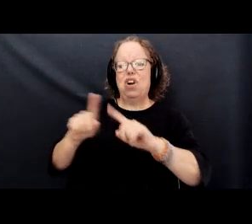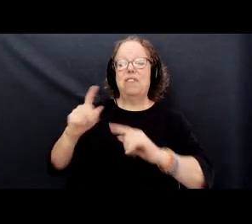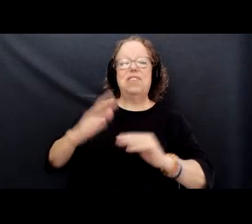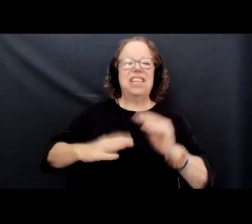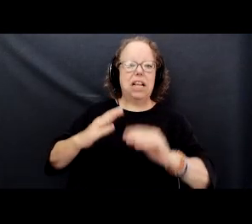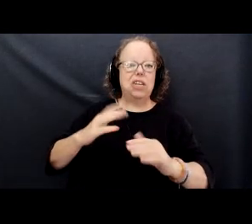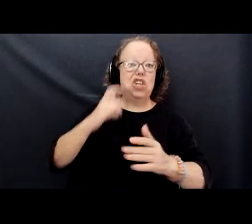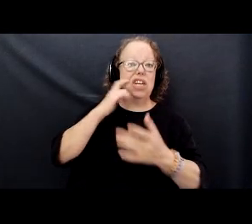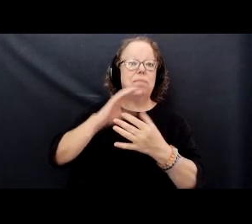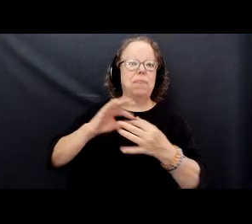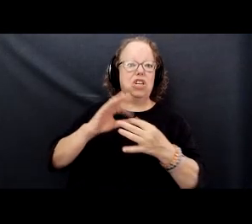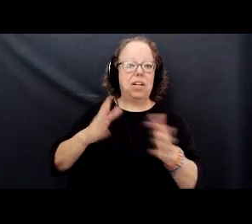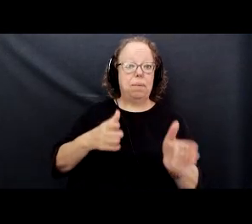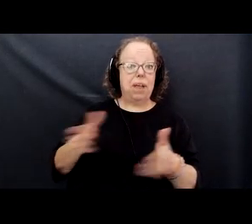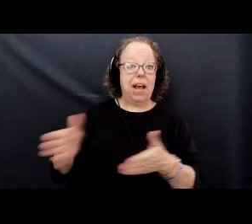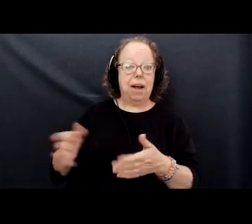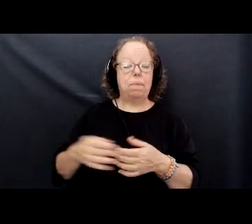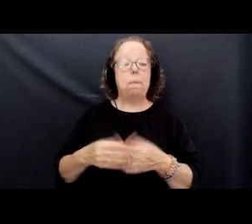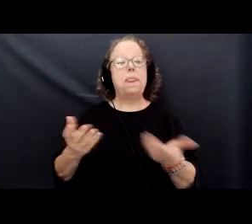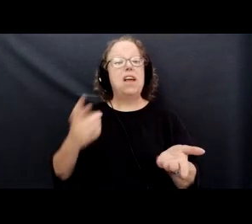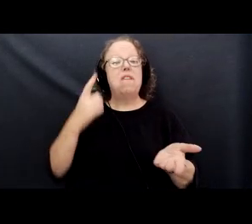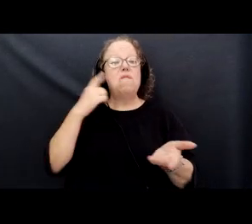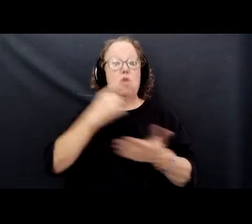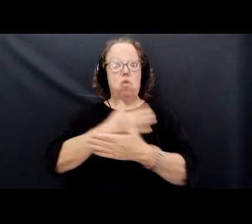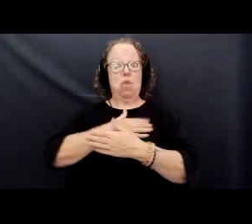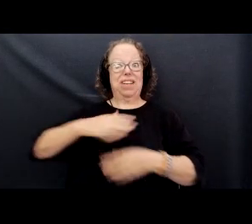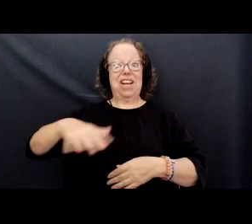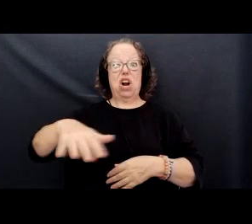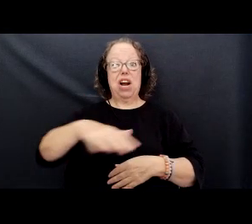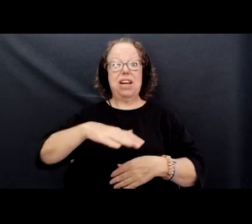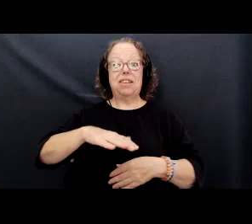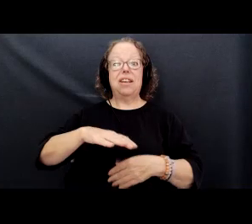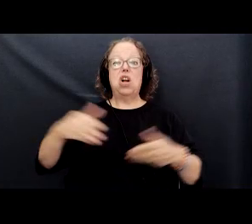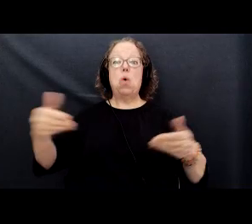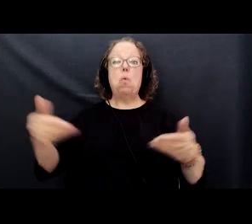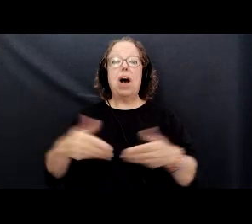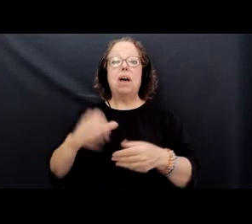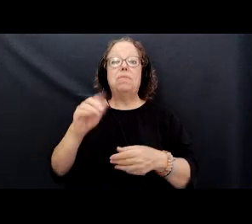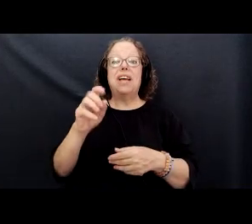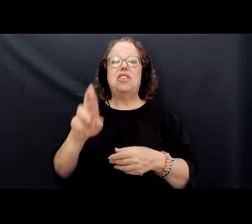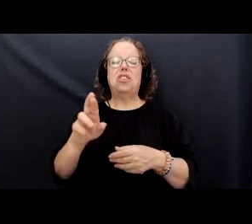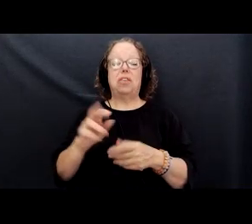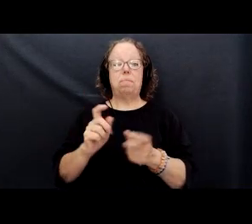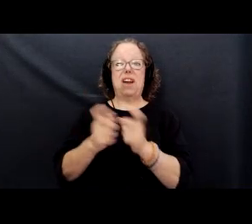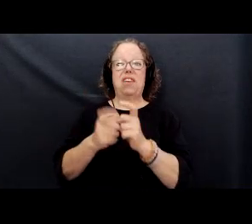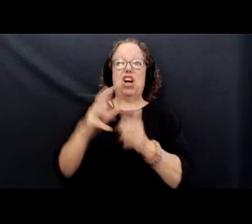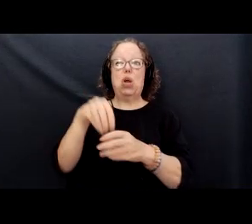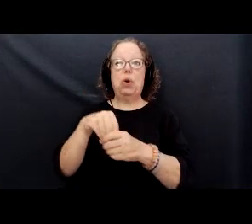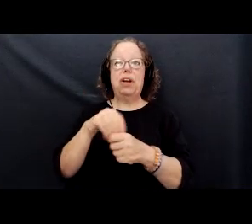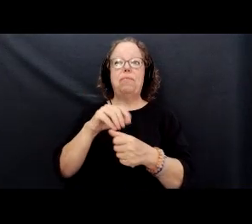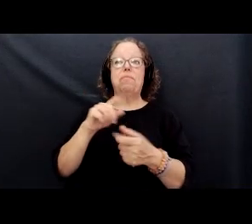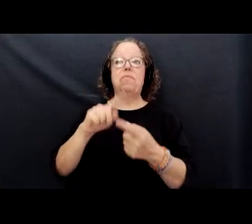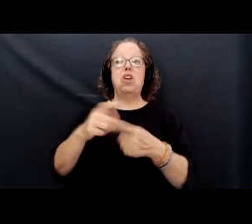plan. So, for rest areas and welcome centers, modifications included replacing pavers with